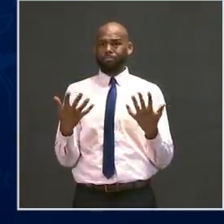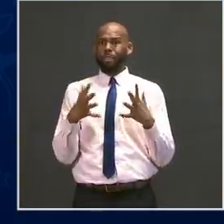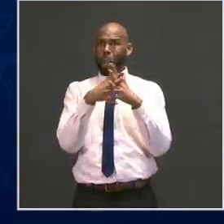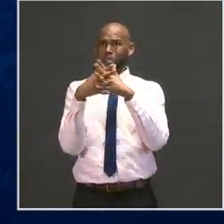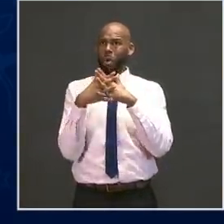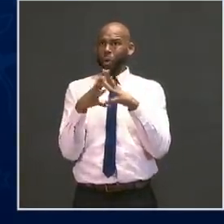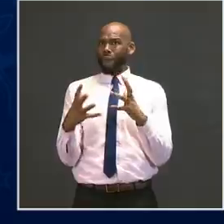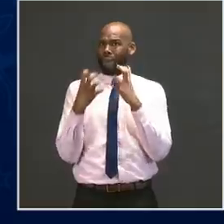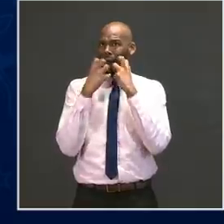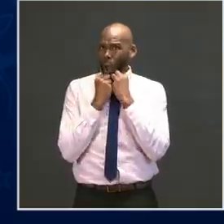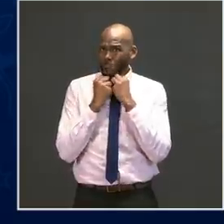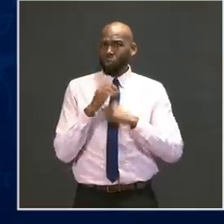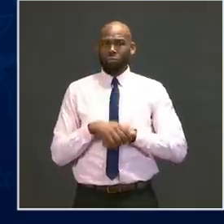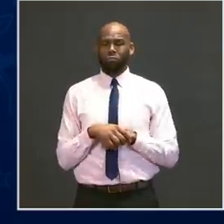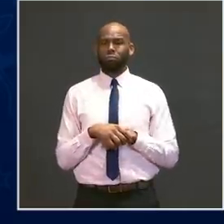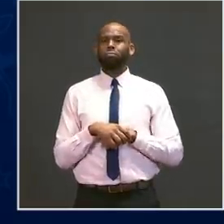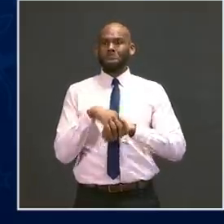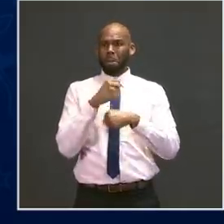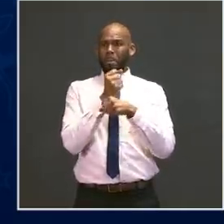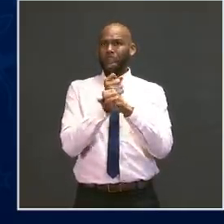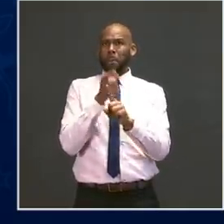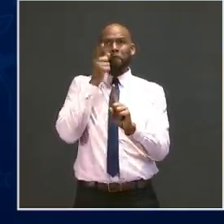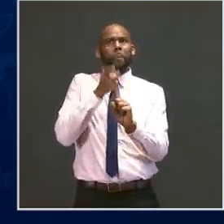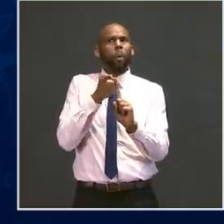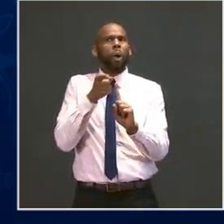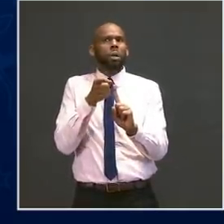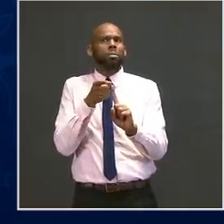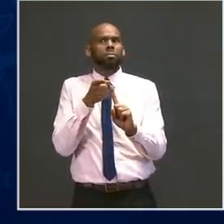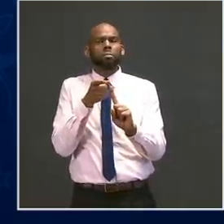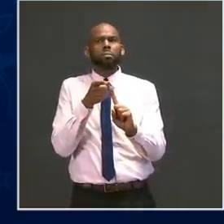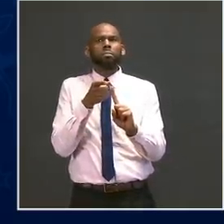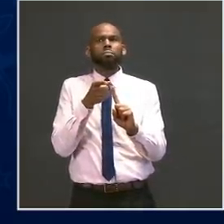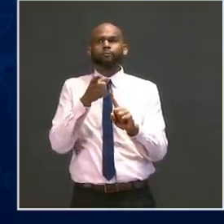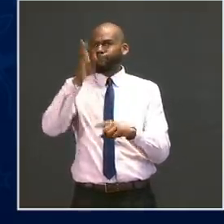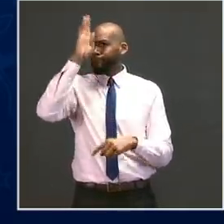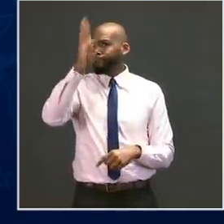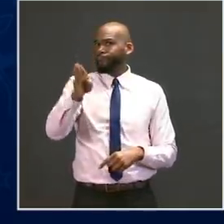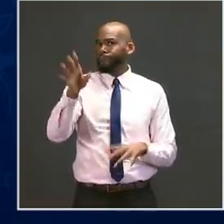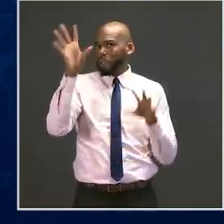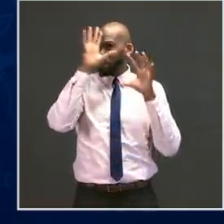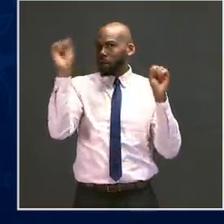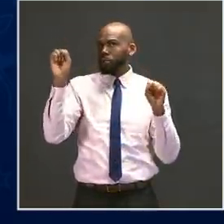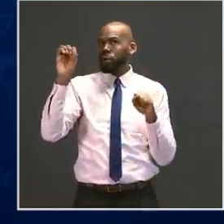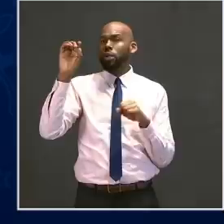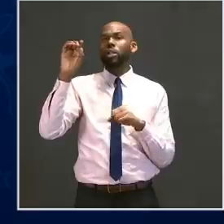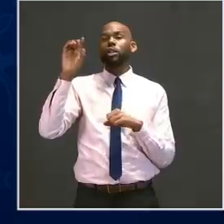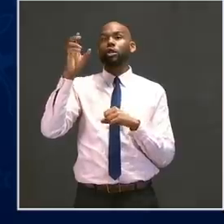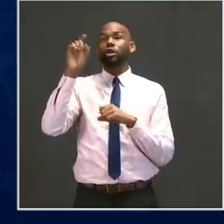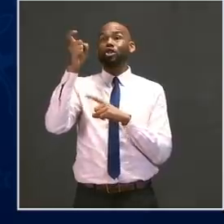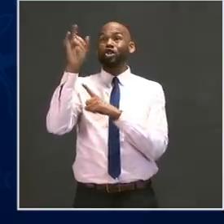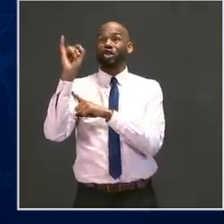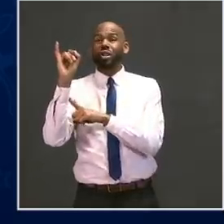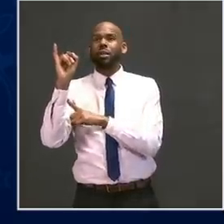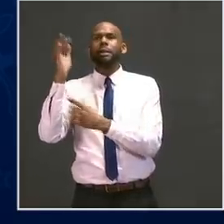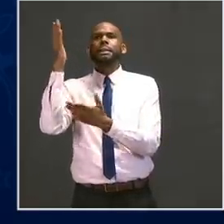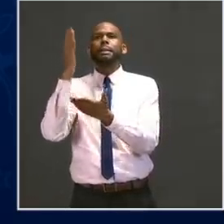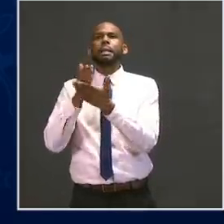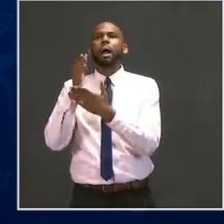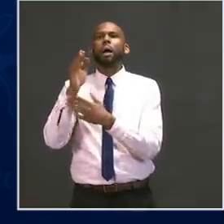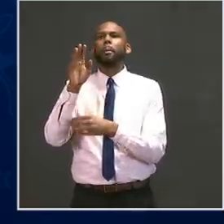He also made a point of conveying to President Xi that overturning the Muslim ban was one of the first steps that he took as President.